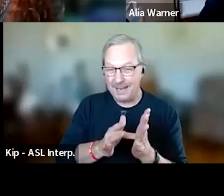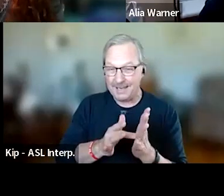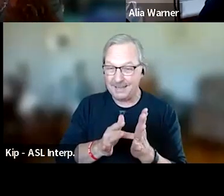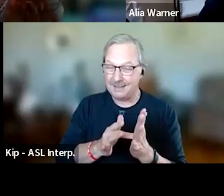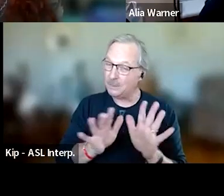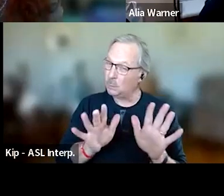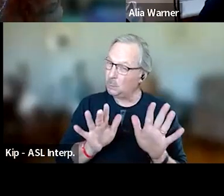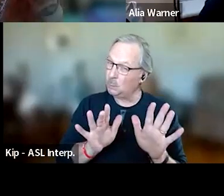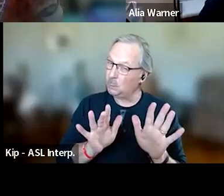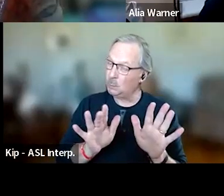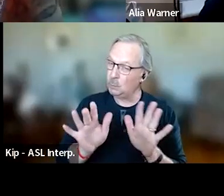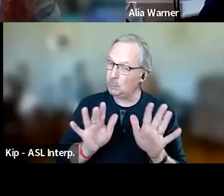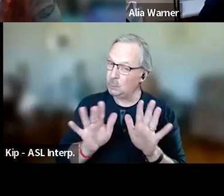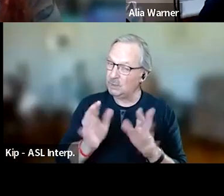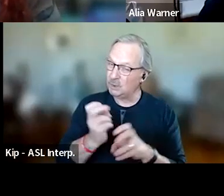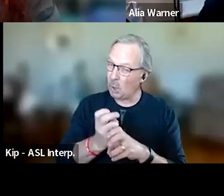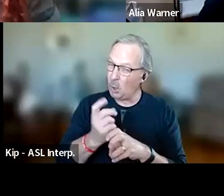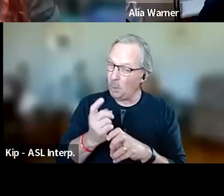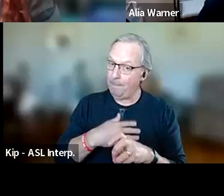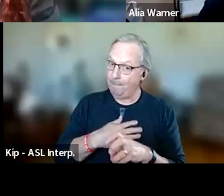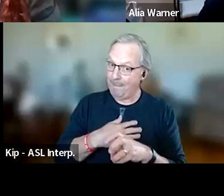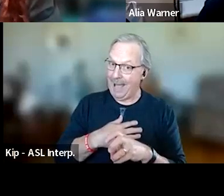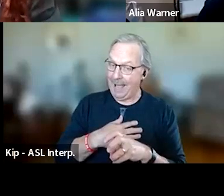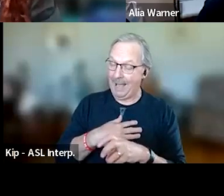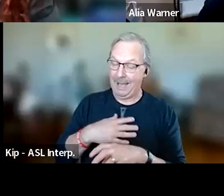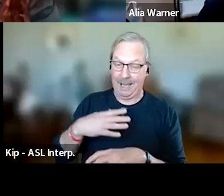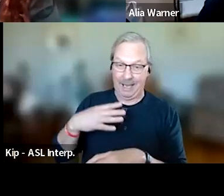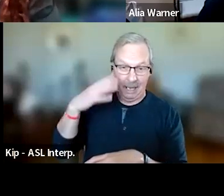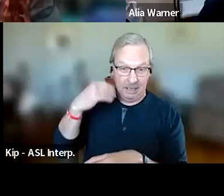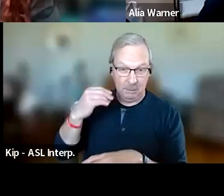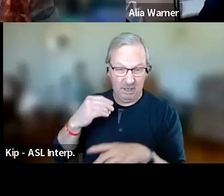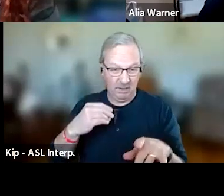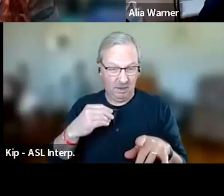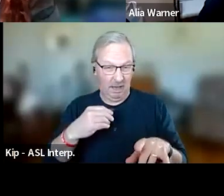My own experience with medications voluntarily taking them has been really horrific over the years.